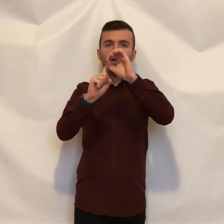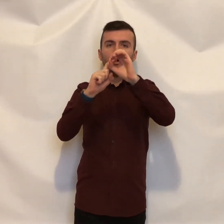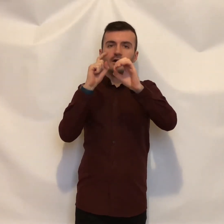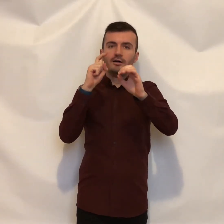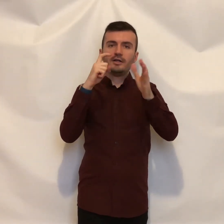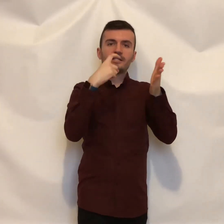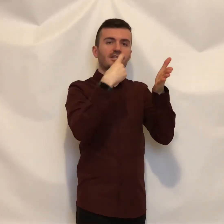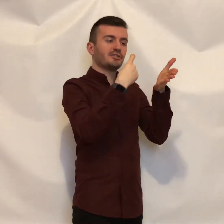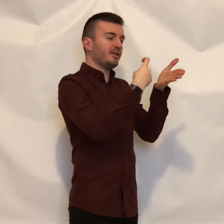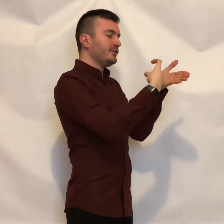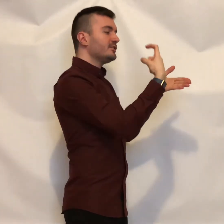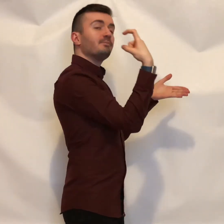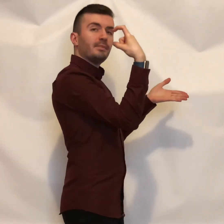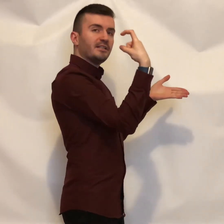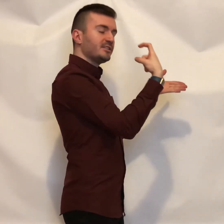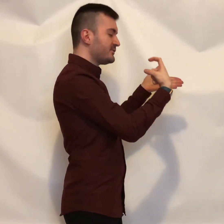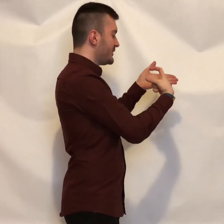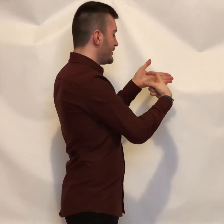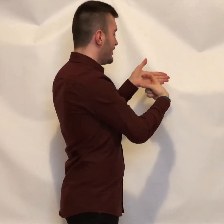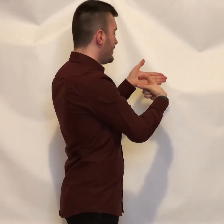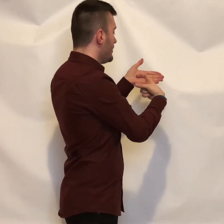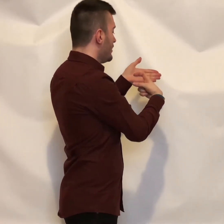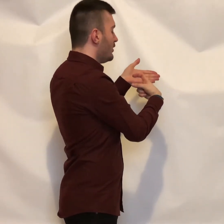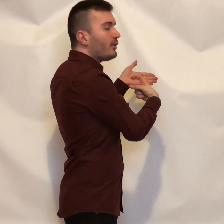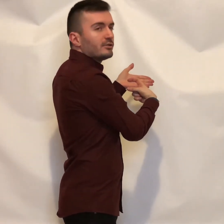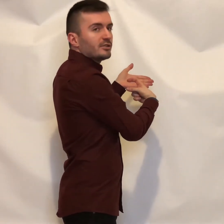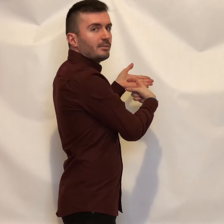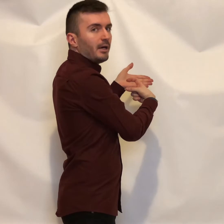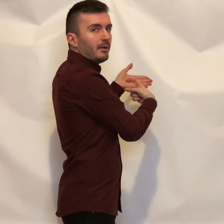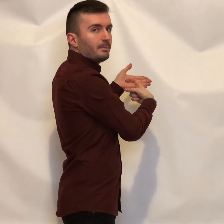'r', as I showed, bend the finger onto the palm